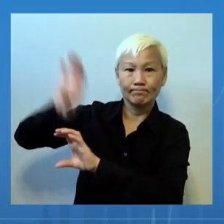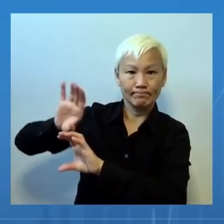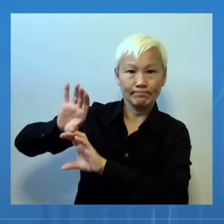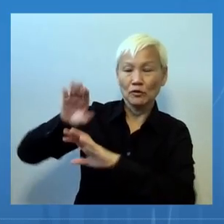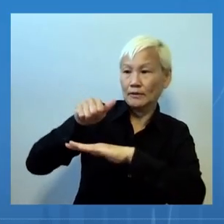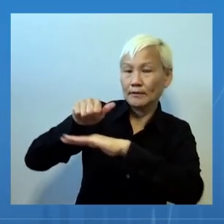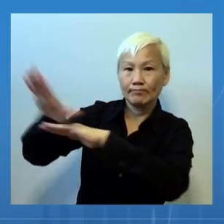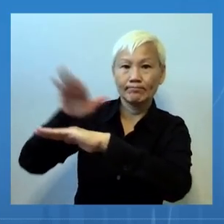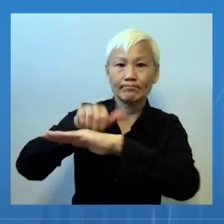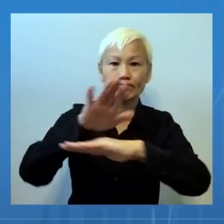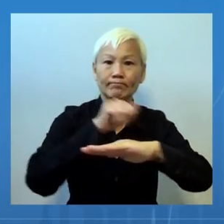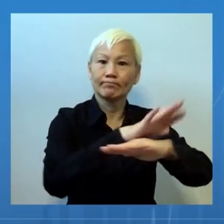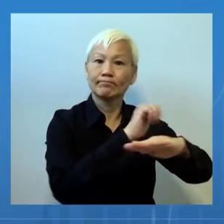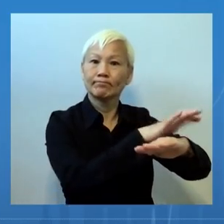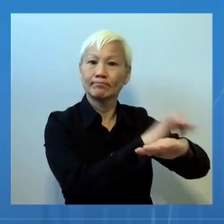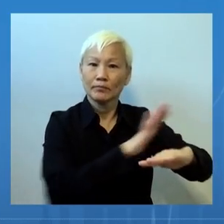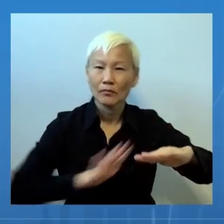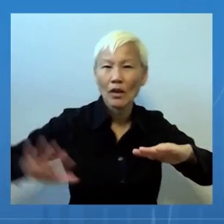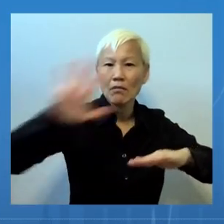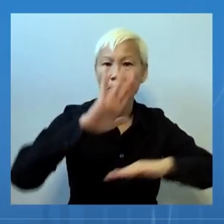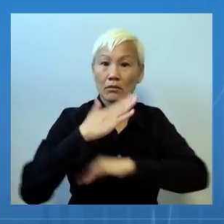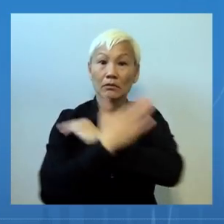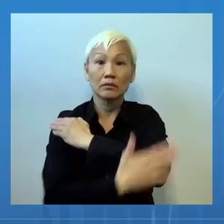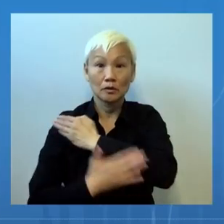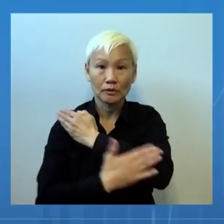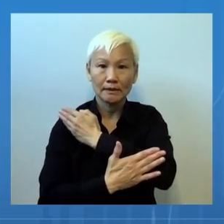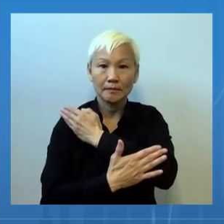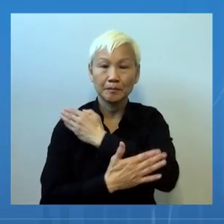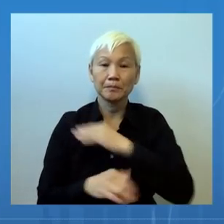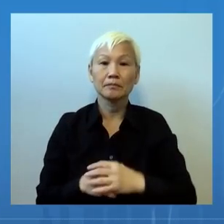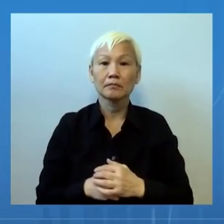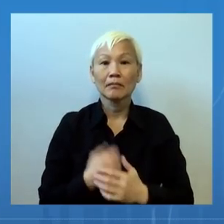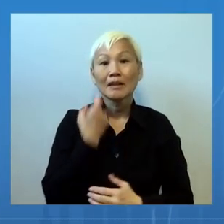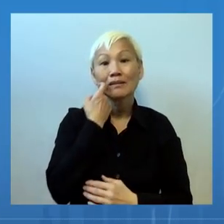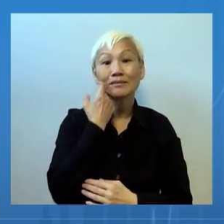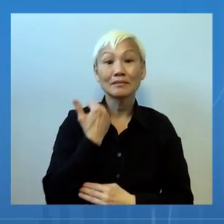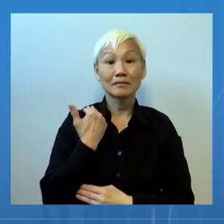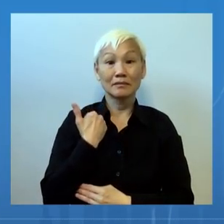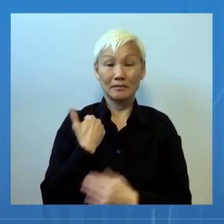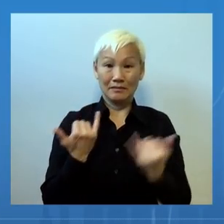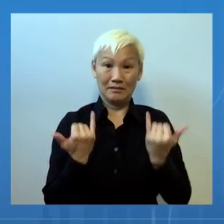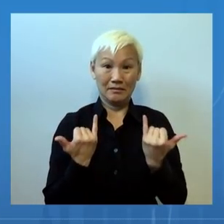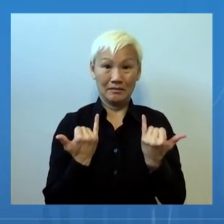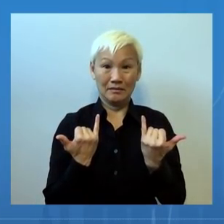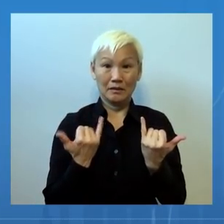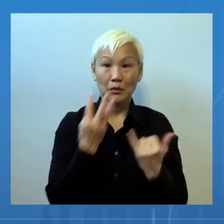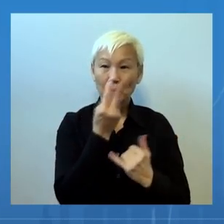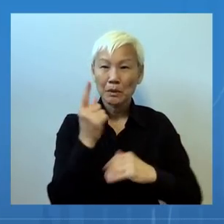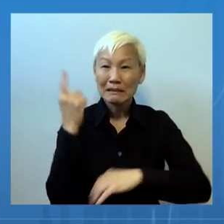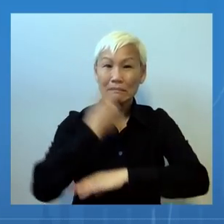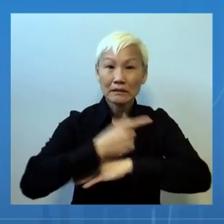Over the next couple of days, several million doses will start arriving at local pediatricians and family doctors' offices,